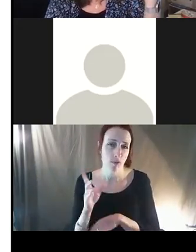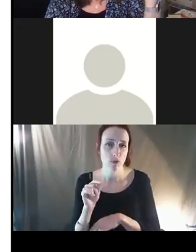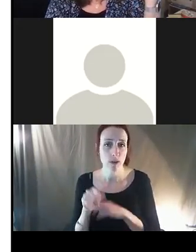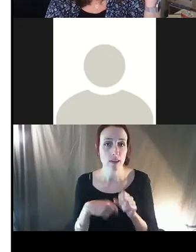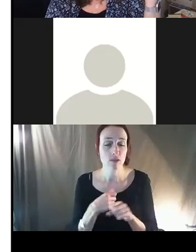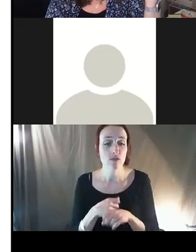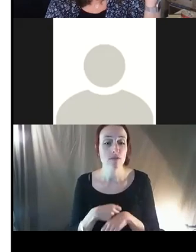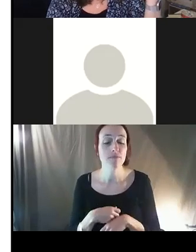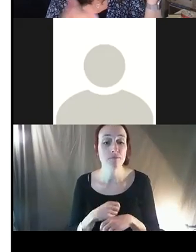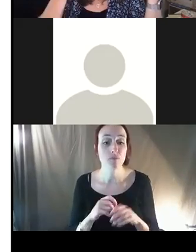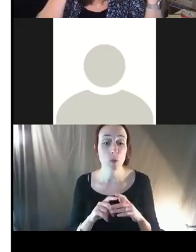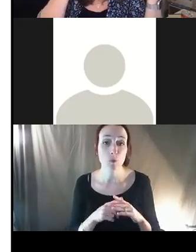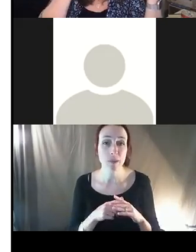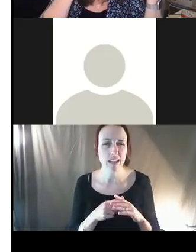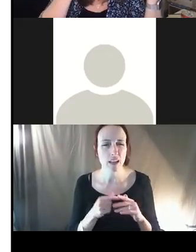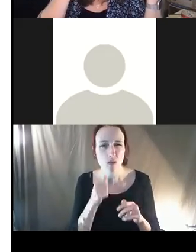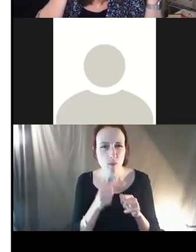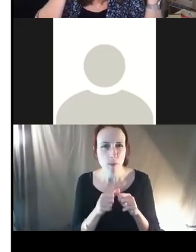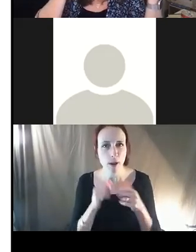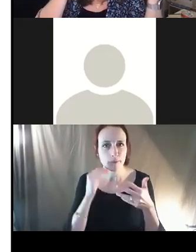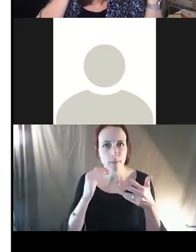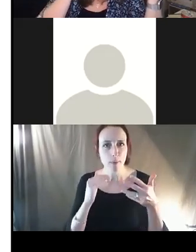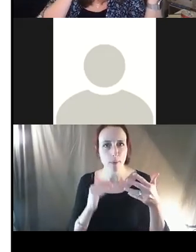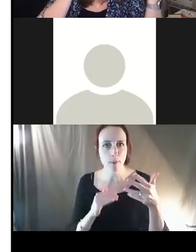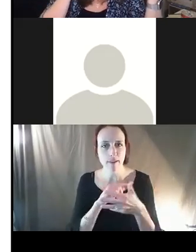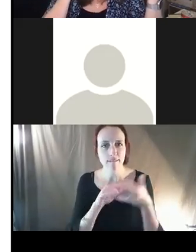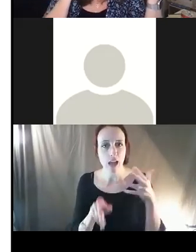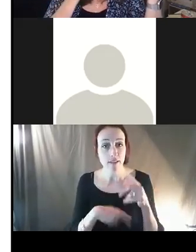disability types of blindness and hearing and